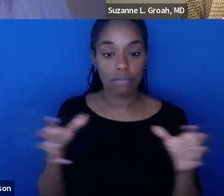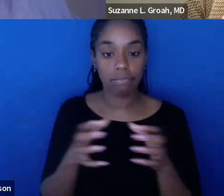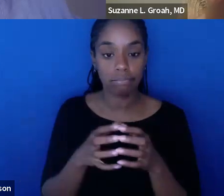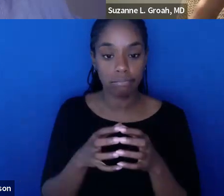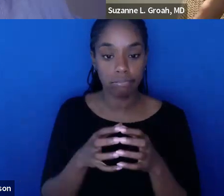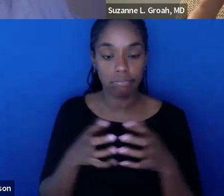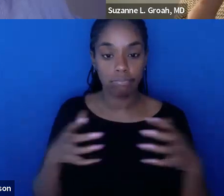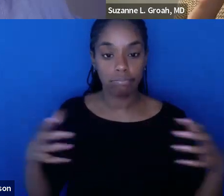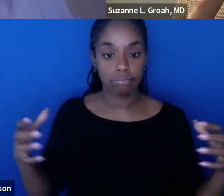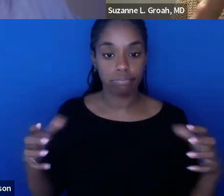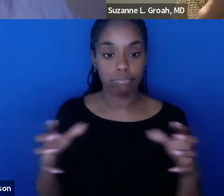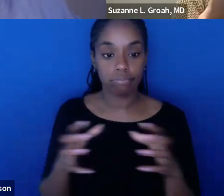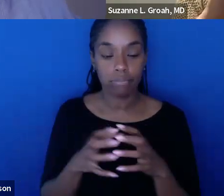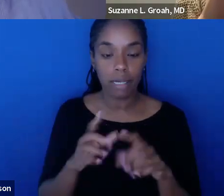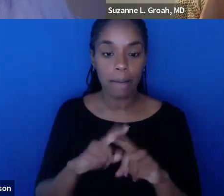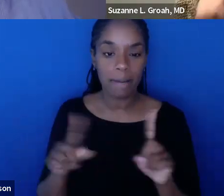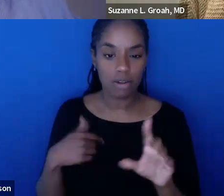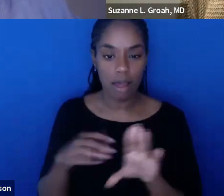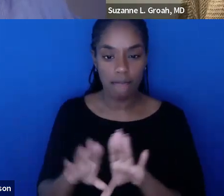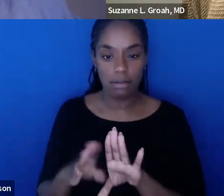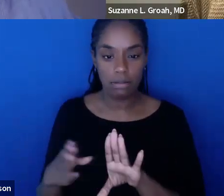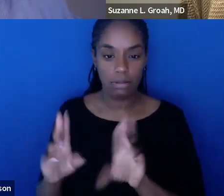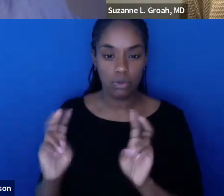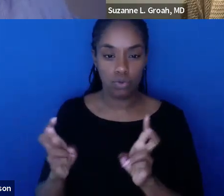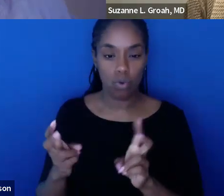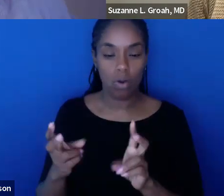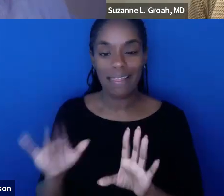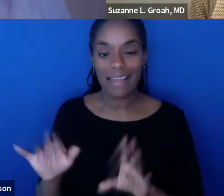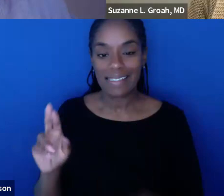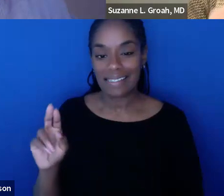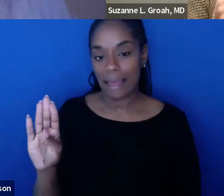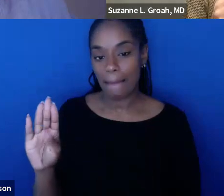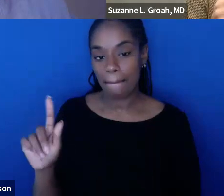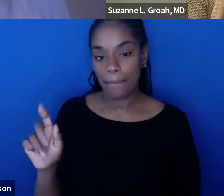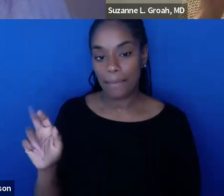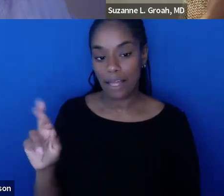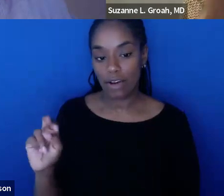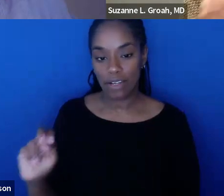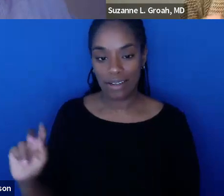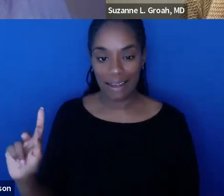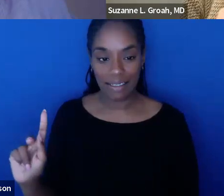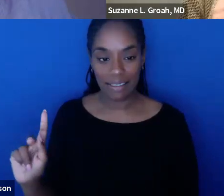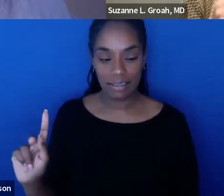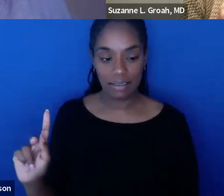But there's also a door, that's sort of the bladder neck and the sphincter. So they have to work together.